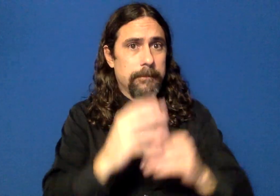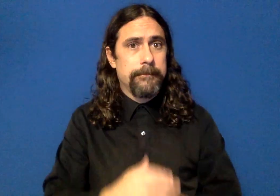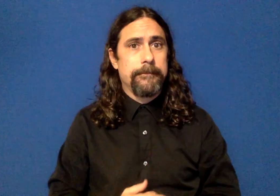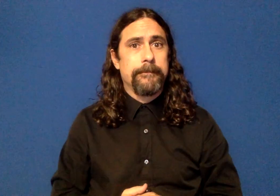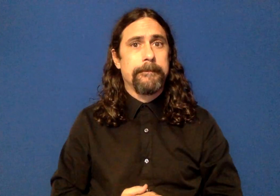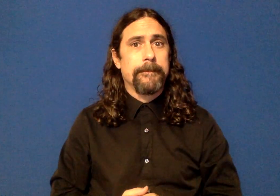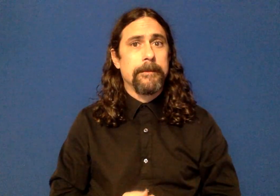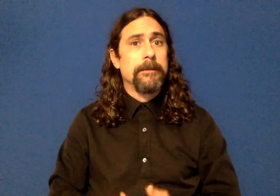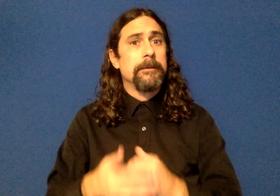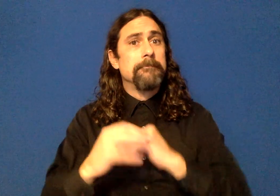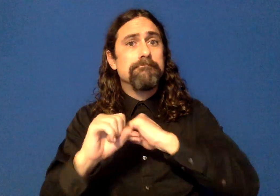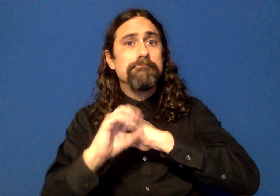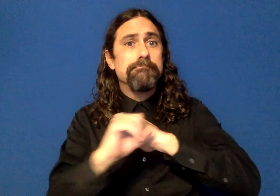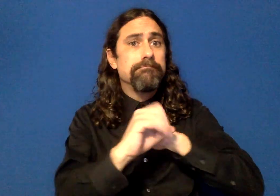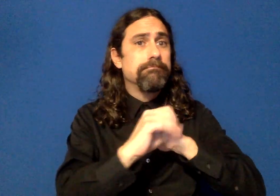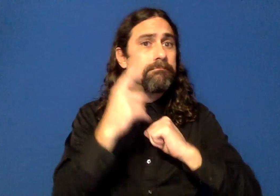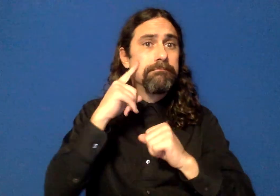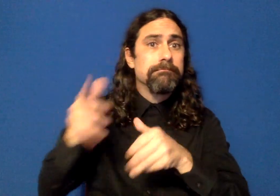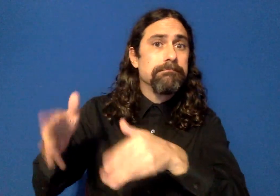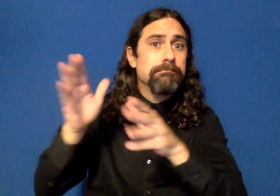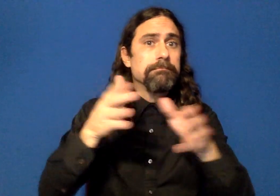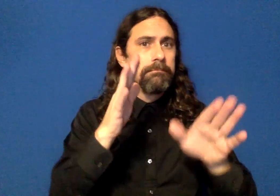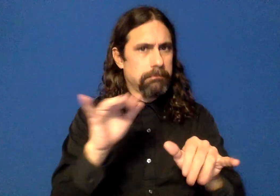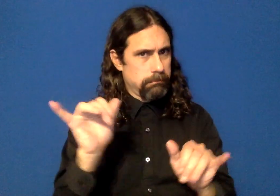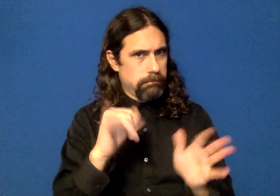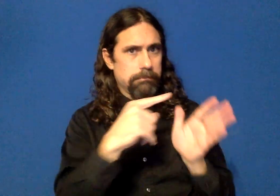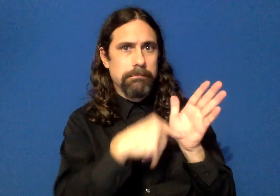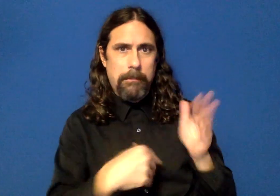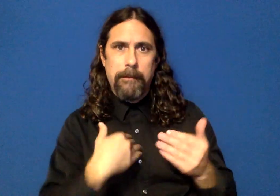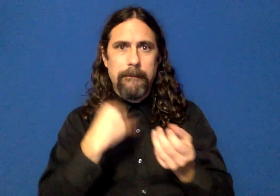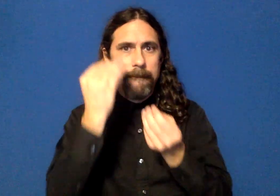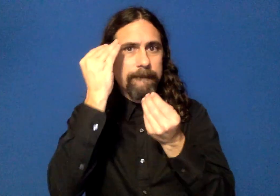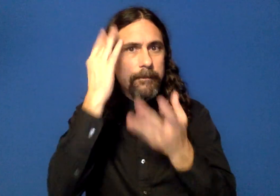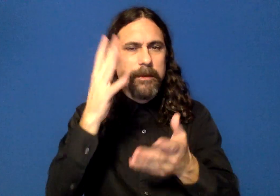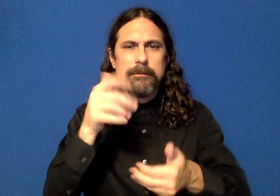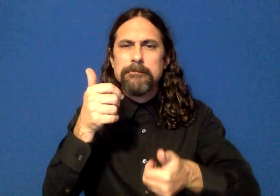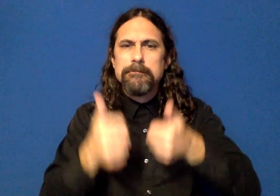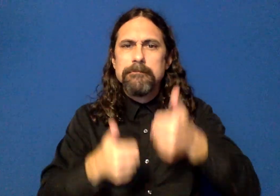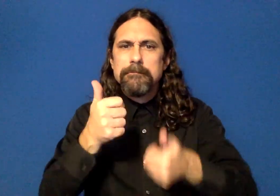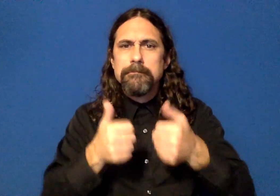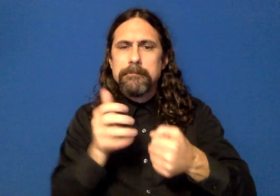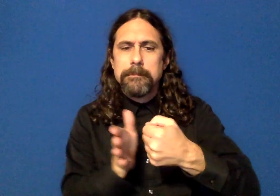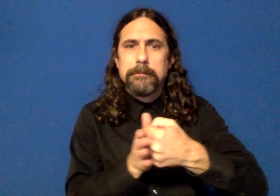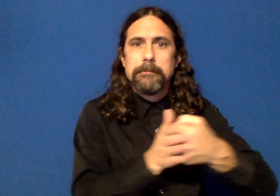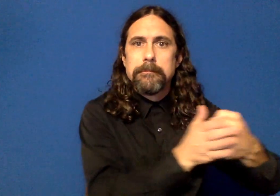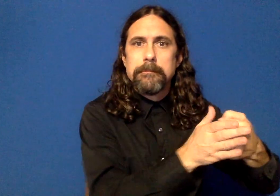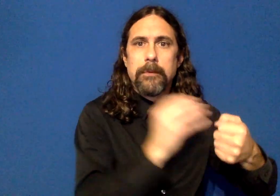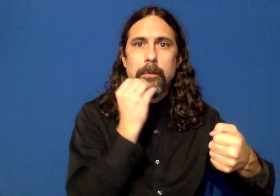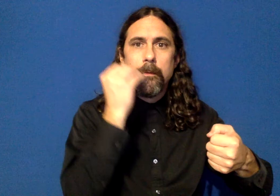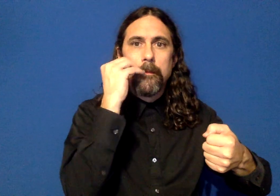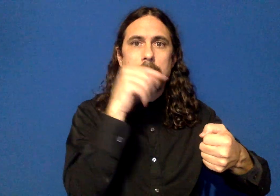Ads also contain information on which set-aside units and preferences are available for each